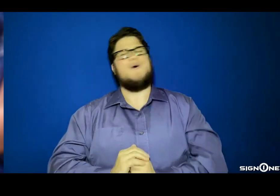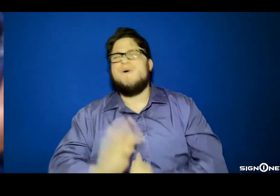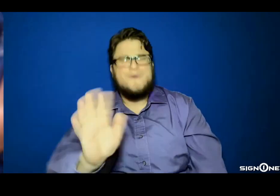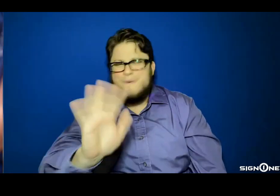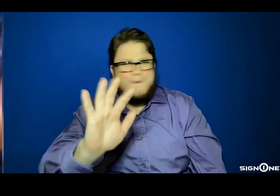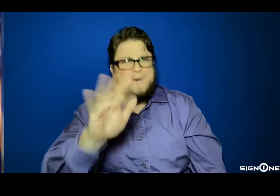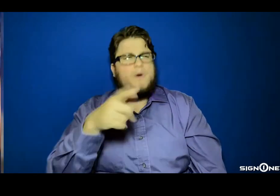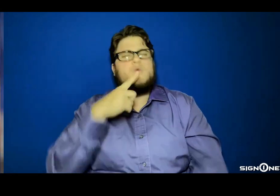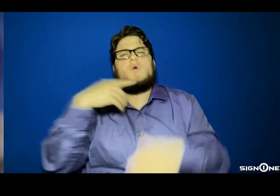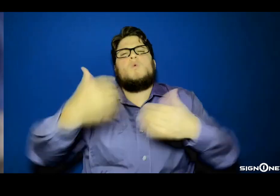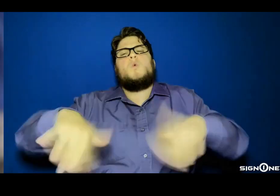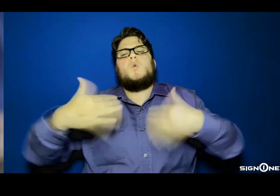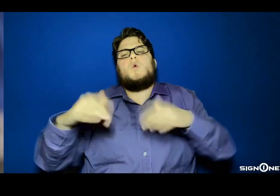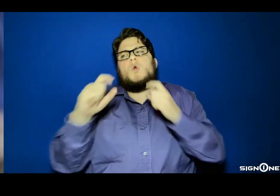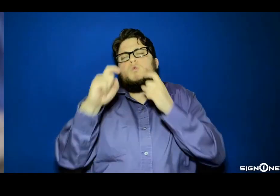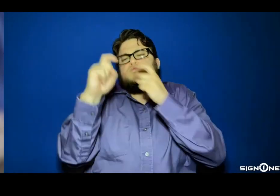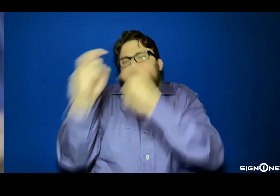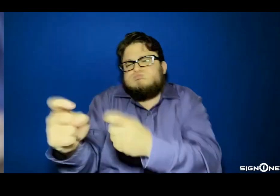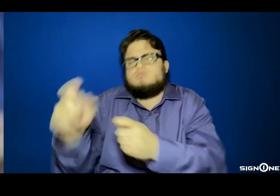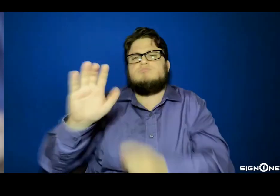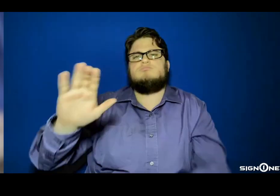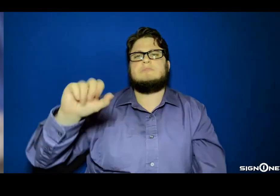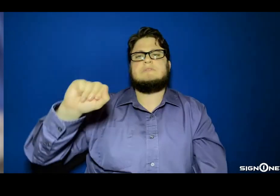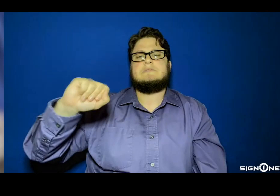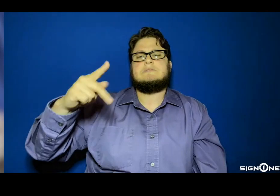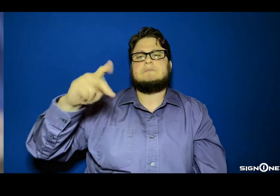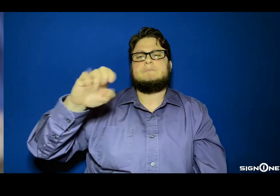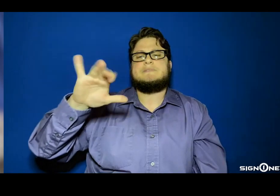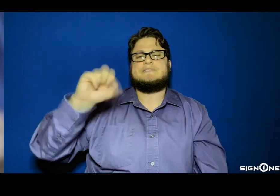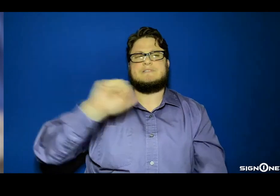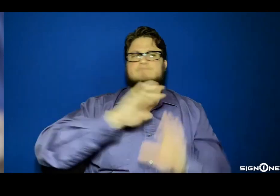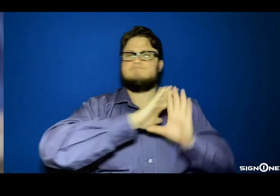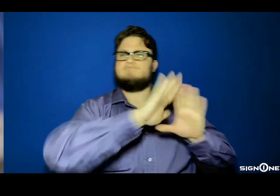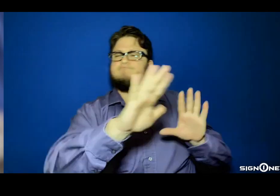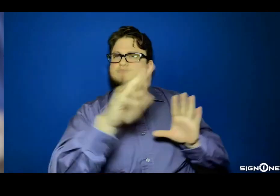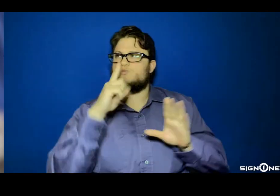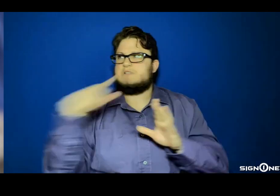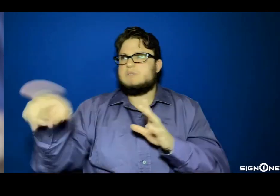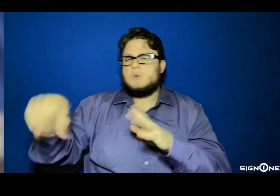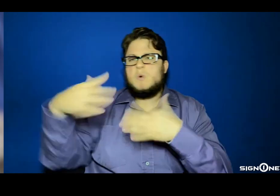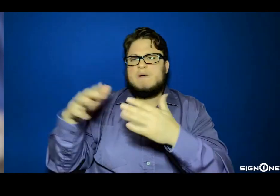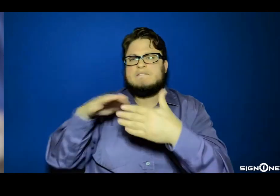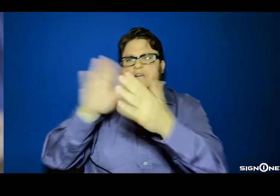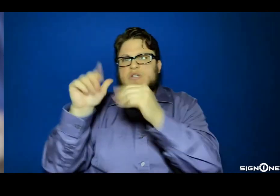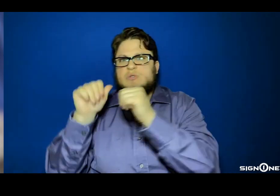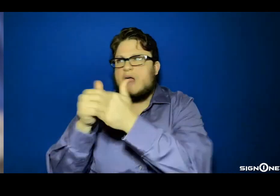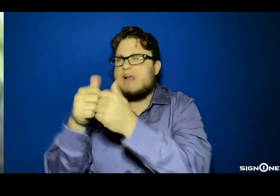They are also contributing to the future of their species that are facing challenges to